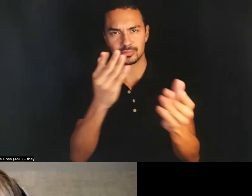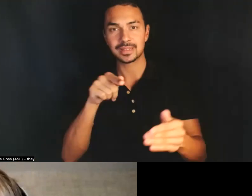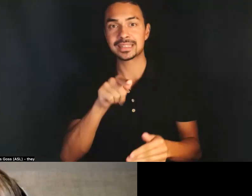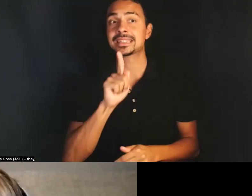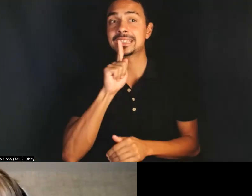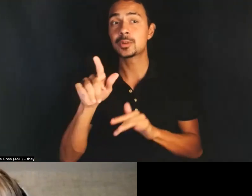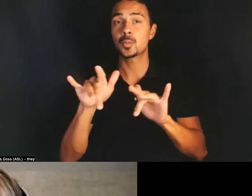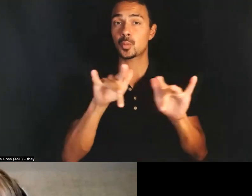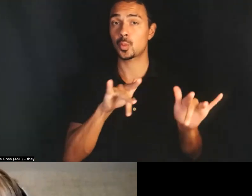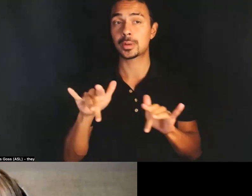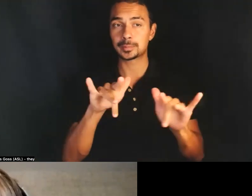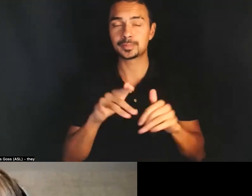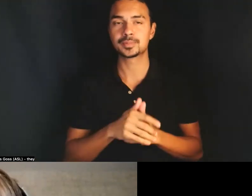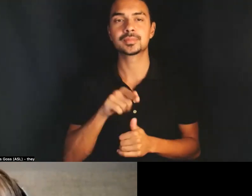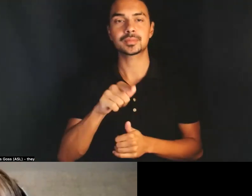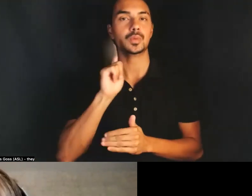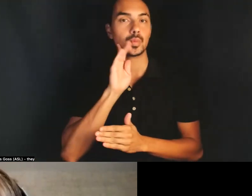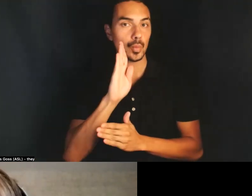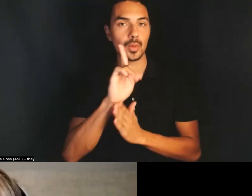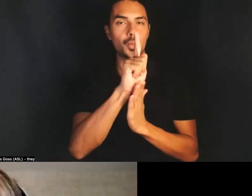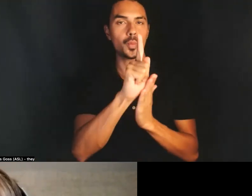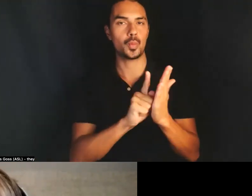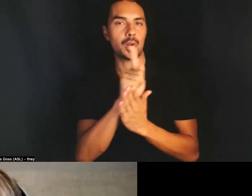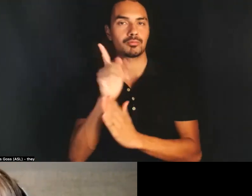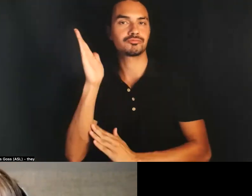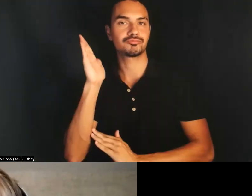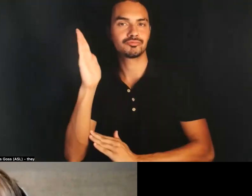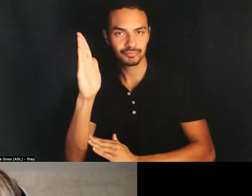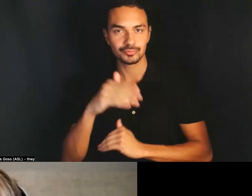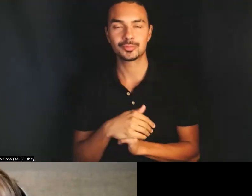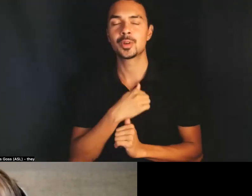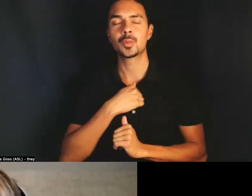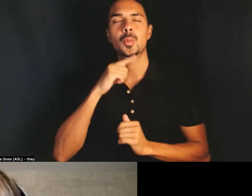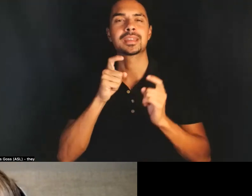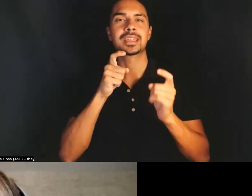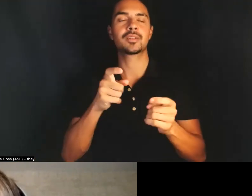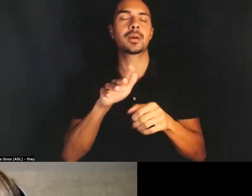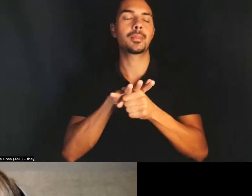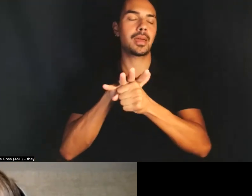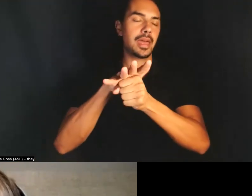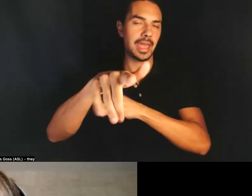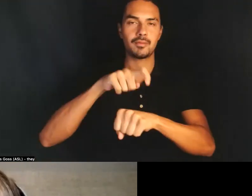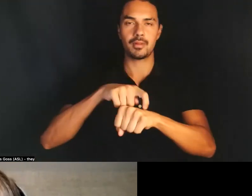I want you to note that this session is being recorded and this will be a one hour program